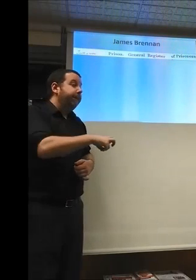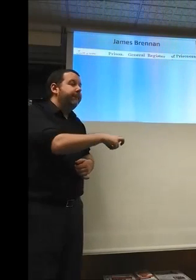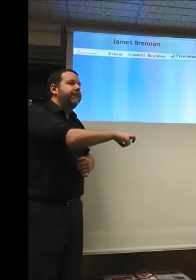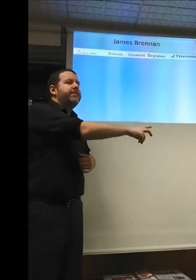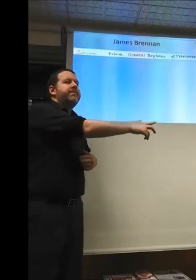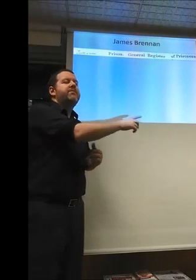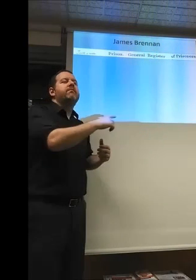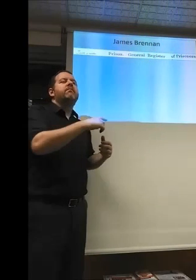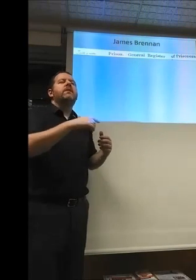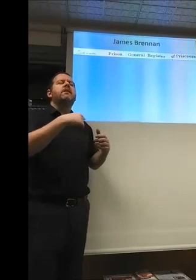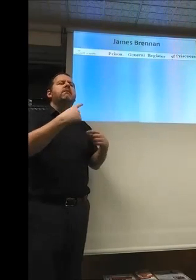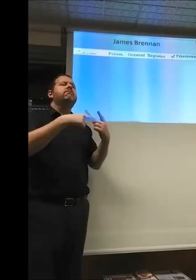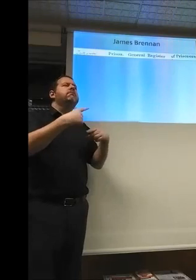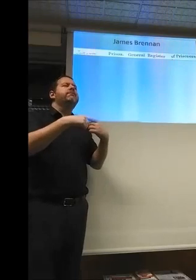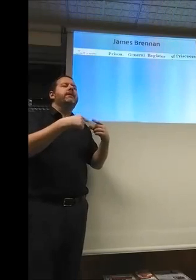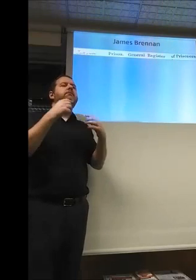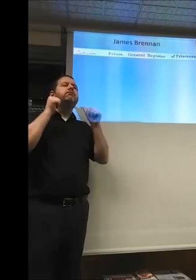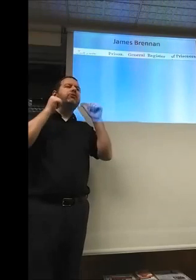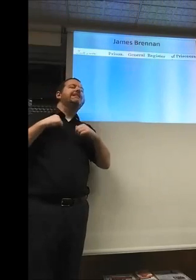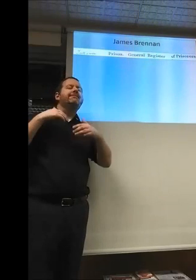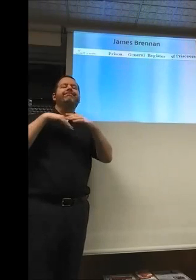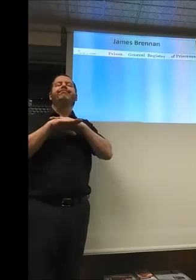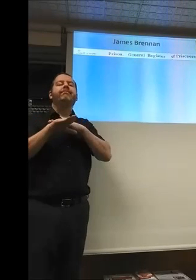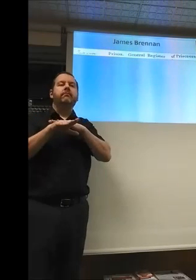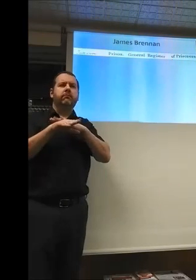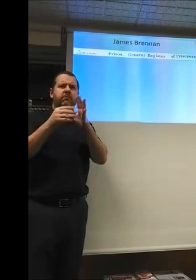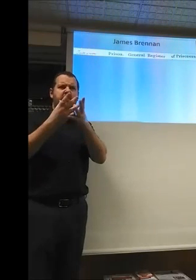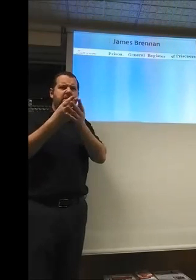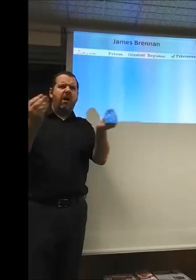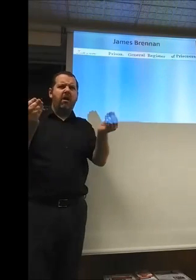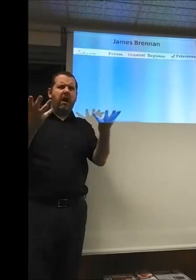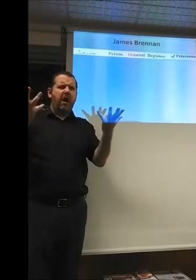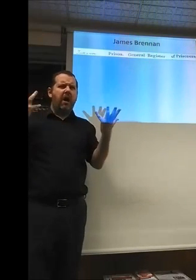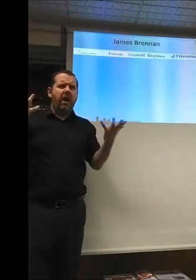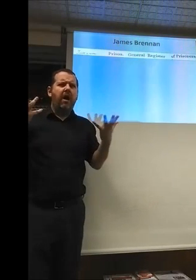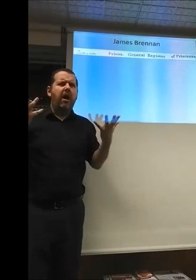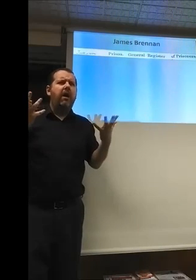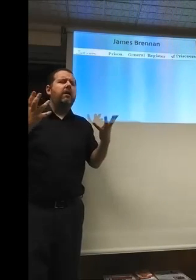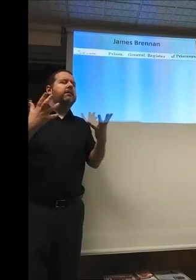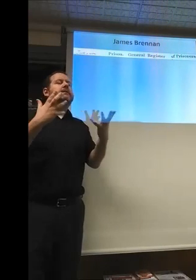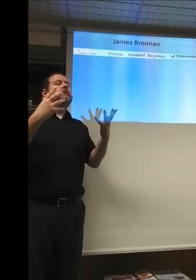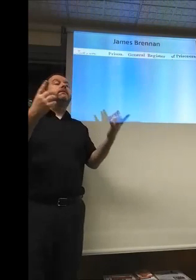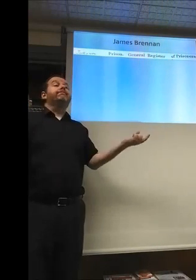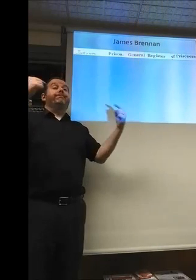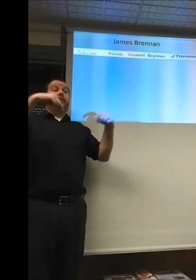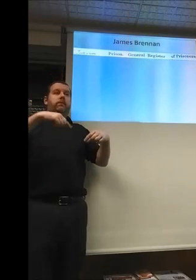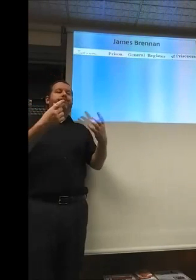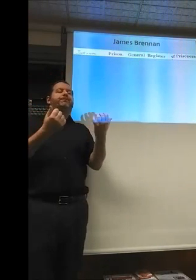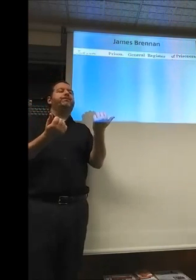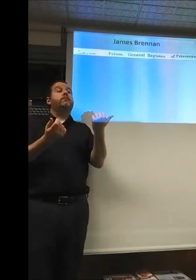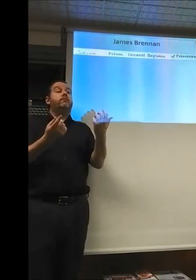Everyone jeering that Tullamore is a bad place.